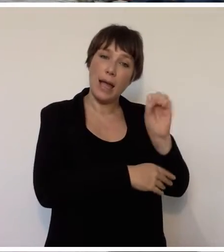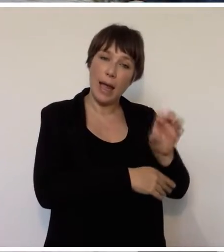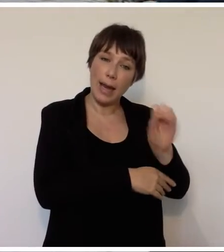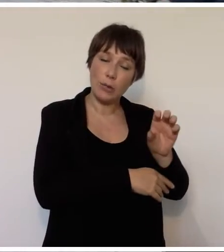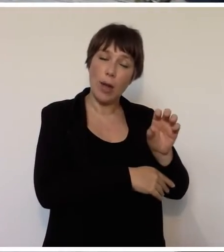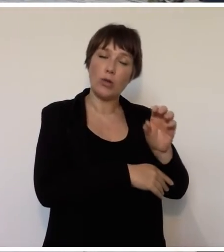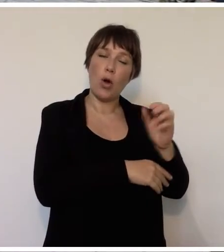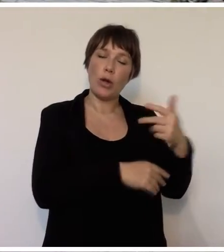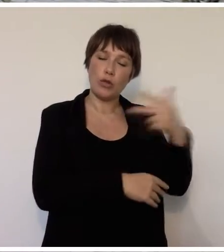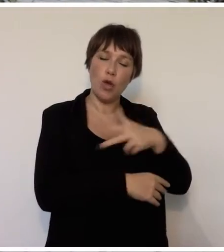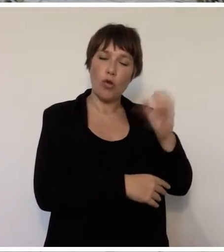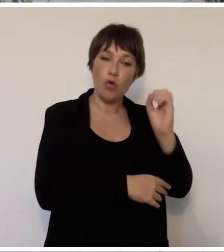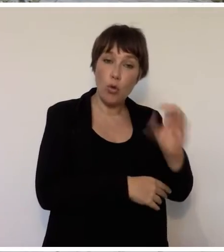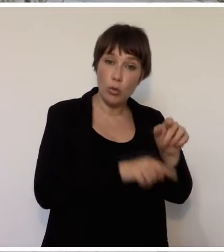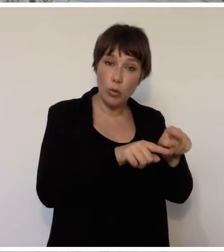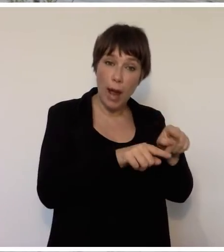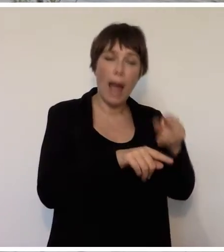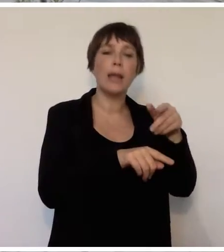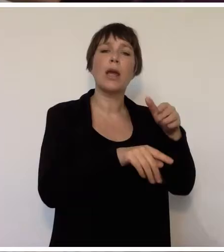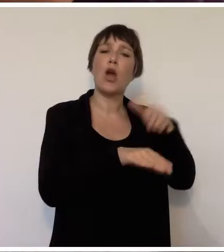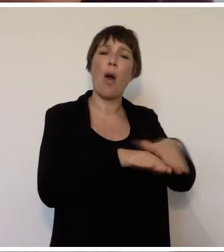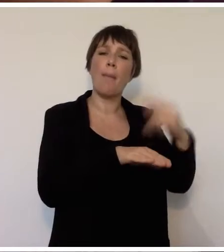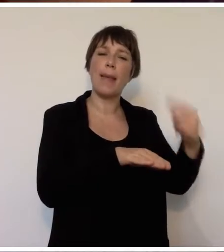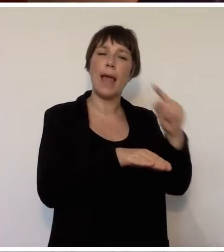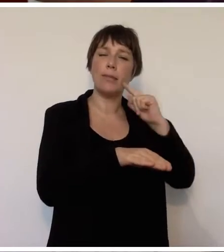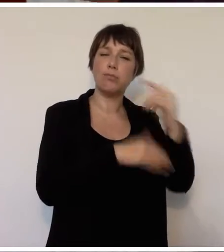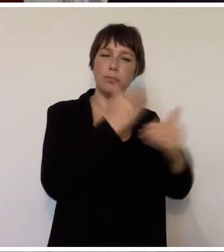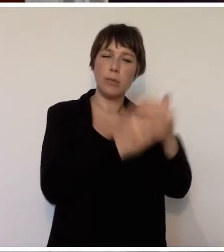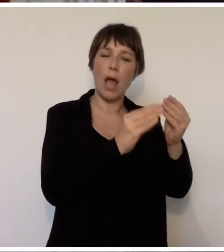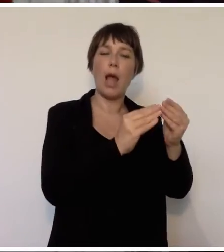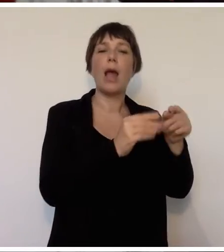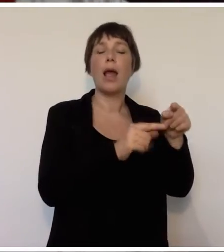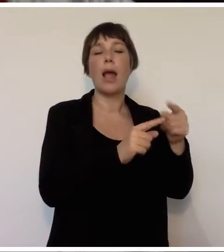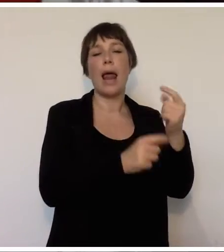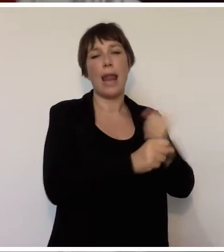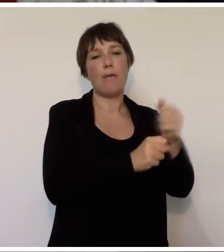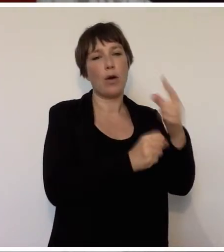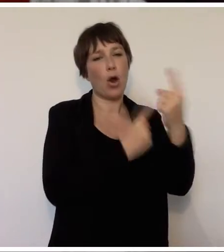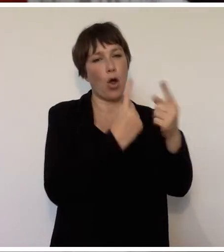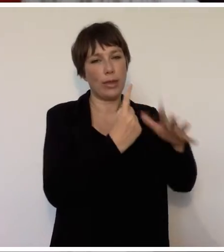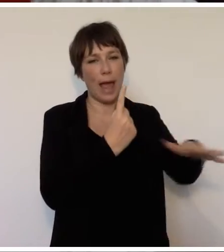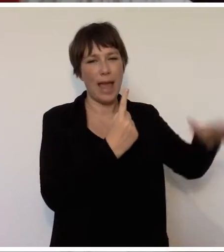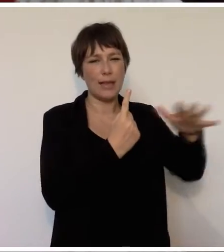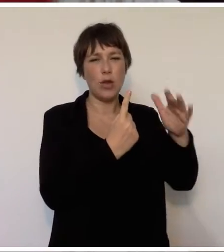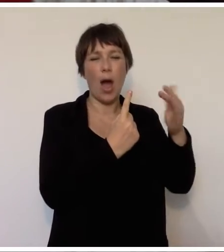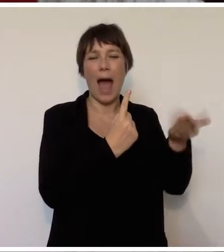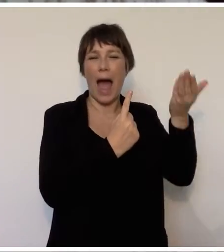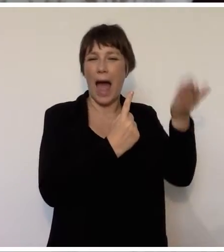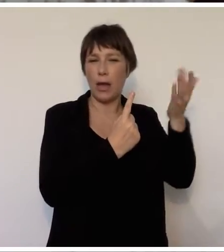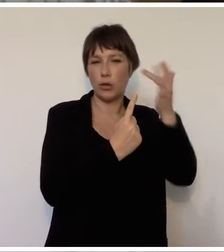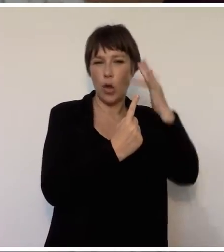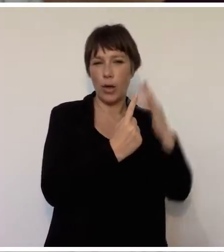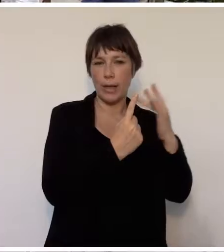common world while on the other hand to improve the skills of youth workers engaged in contacts at